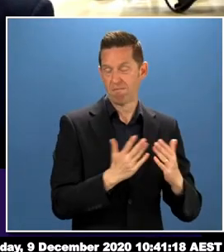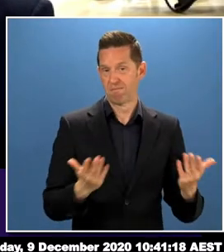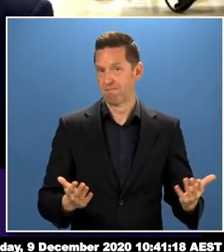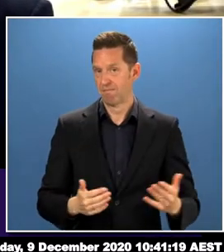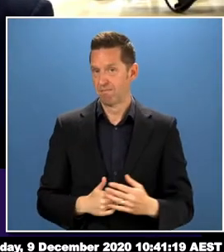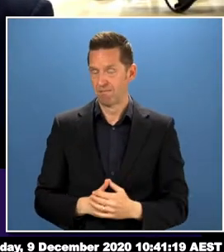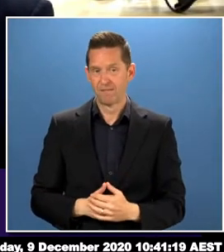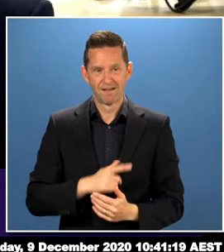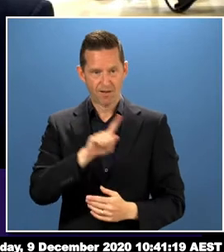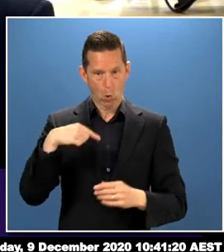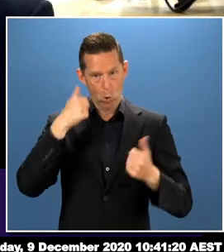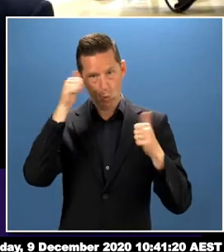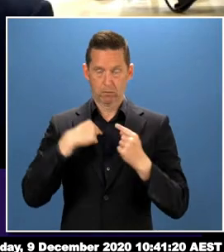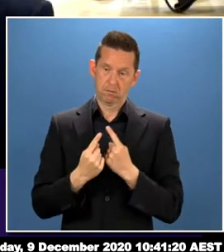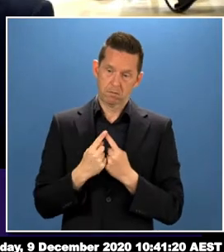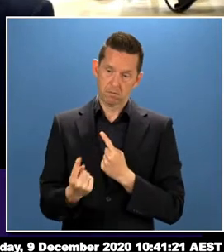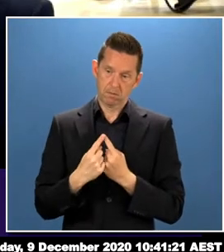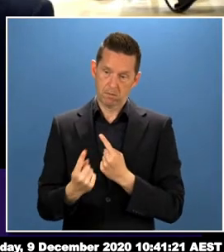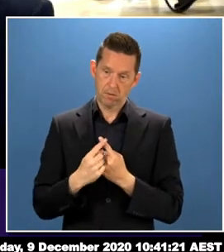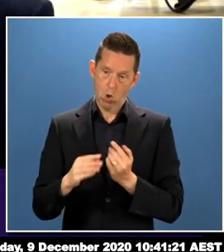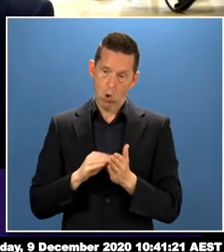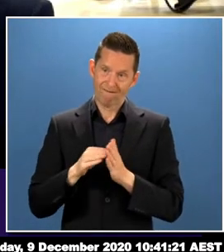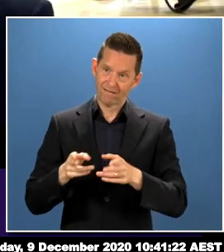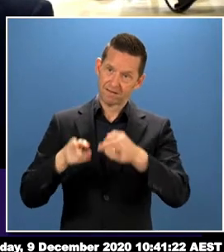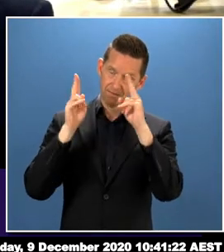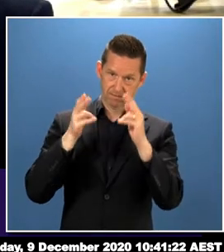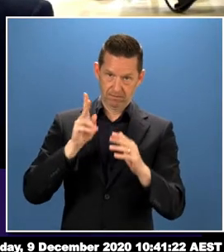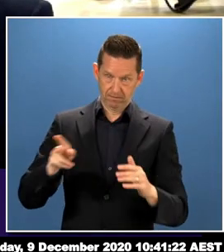When you go to the office, it is a bit of a mental adjustment to get